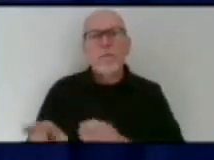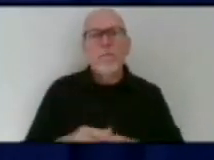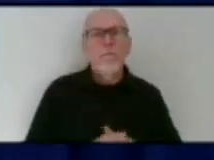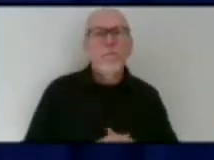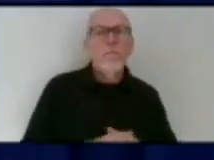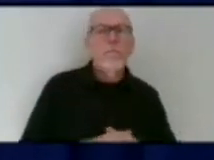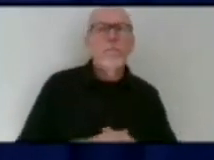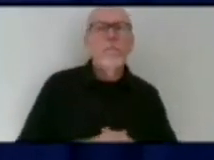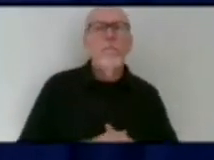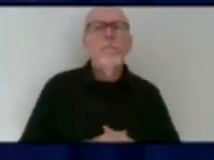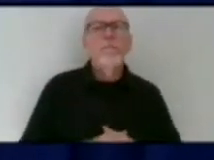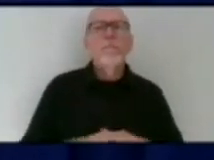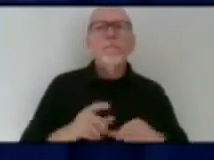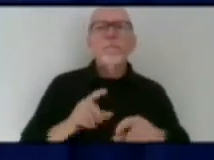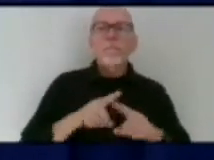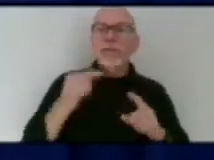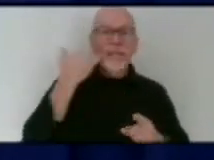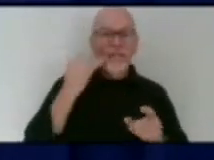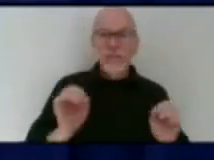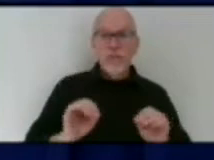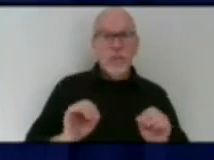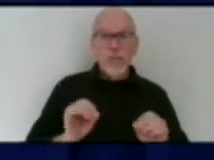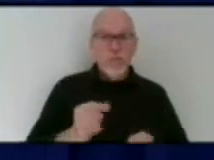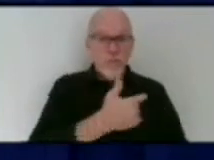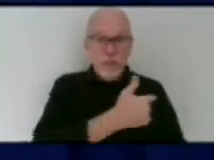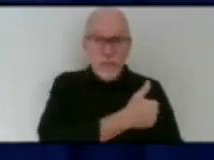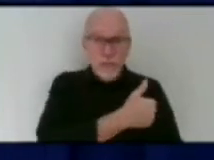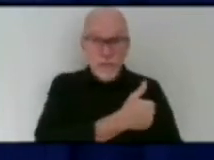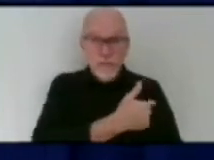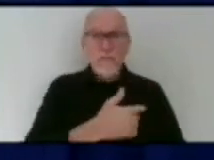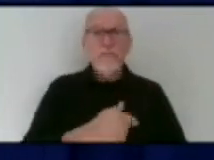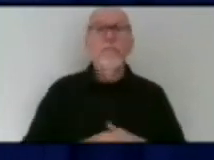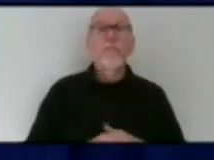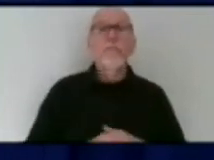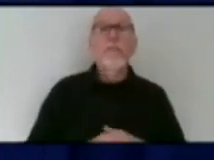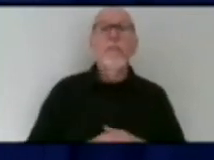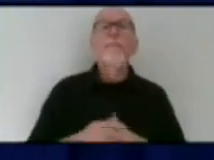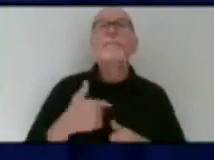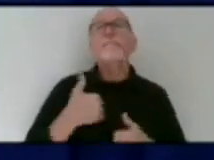But if we do not get a vaccine, it was encouraging to see at least that. The